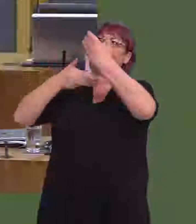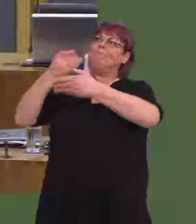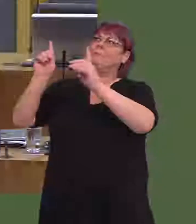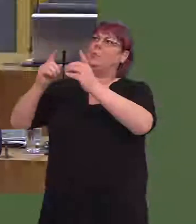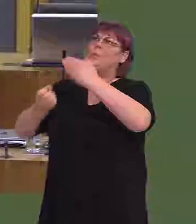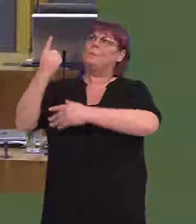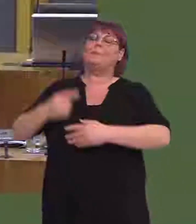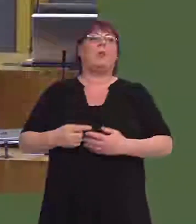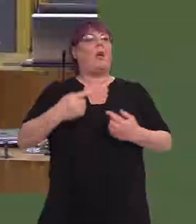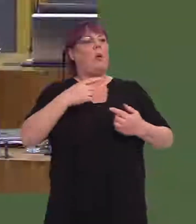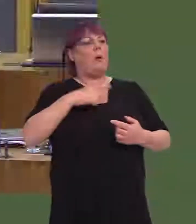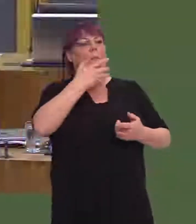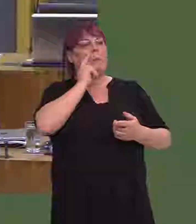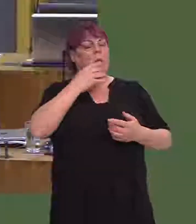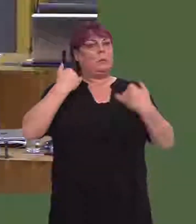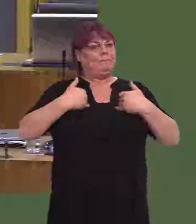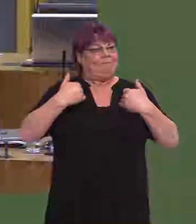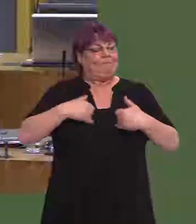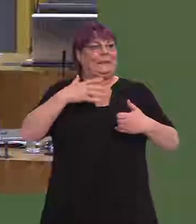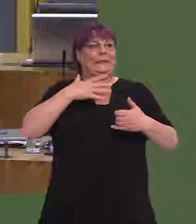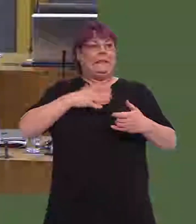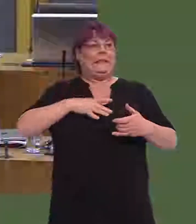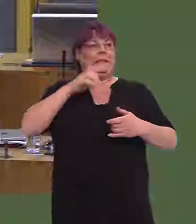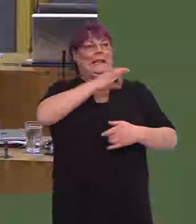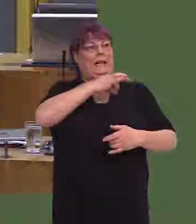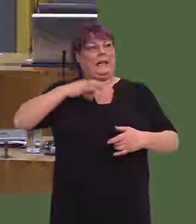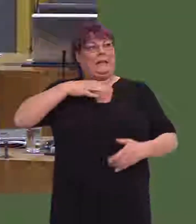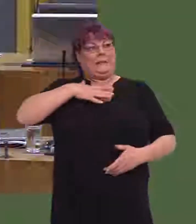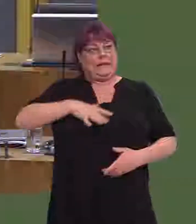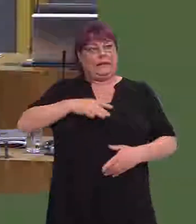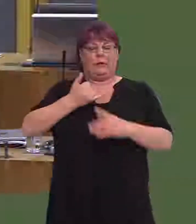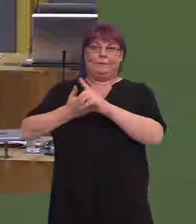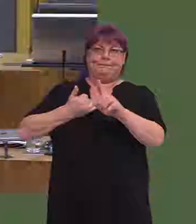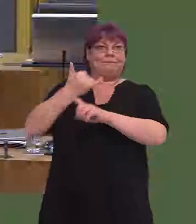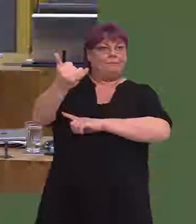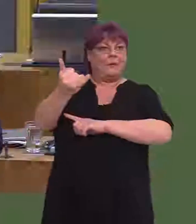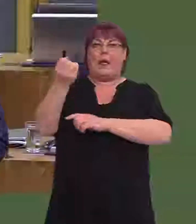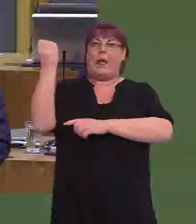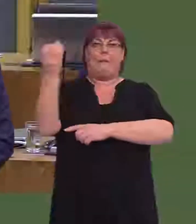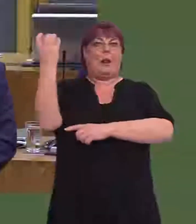a clinical need for an emergency ambulance response to receive one as quickly as possible, whenever required.